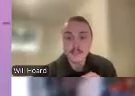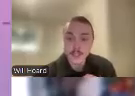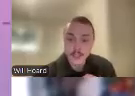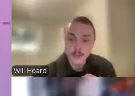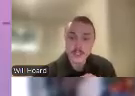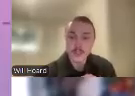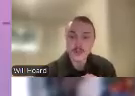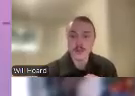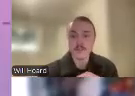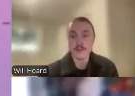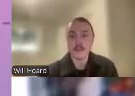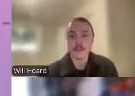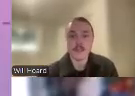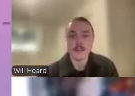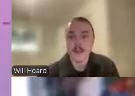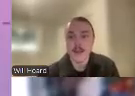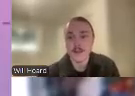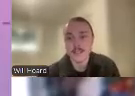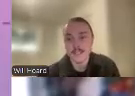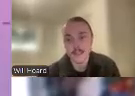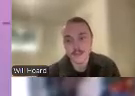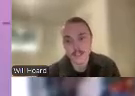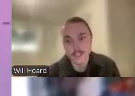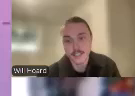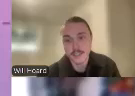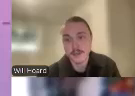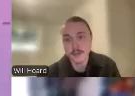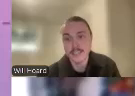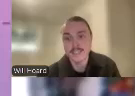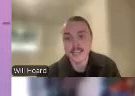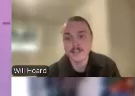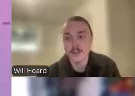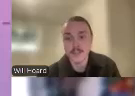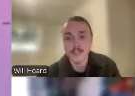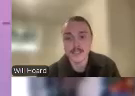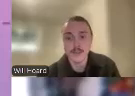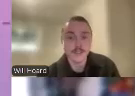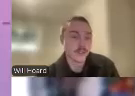can be huge, one of them being empowering disenfranchised communities to have a voice in the research